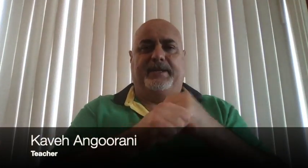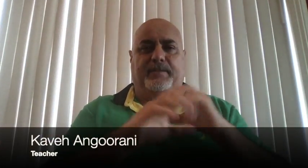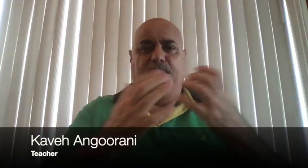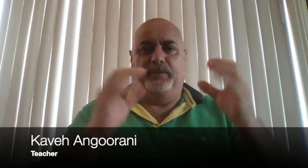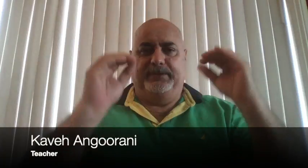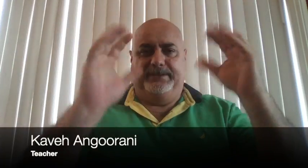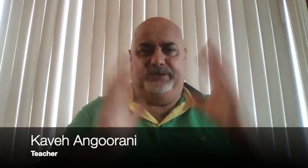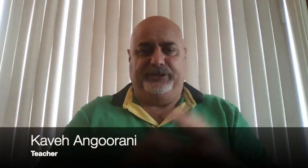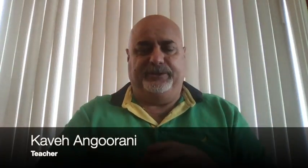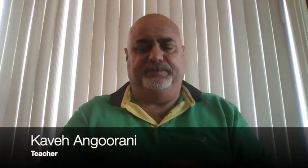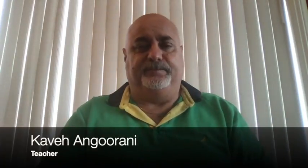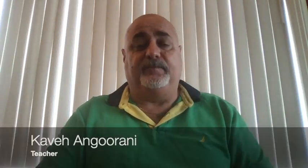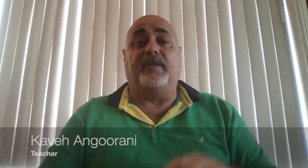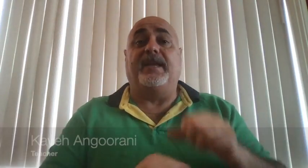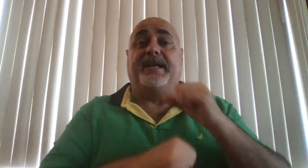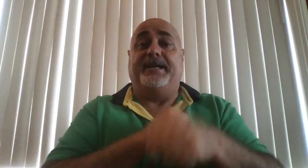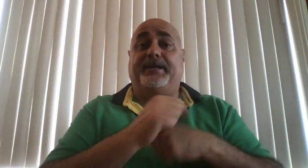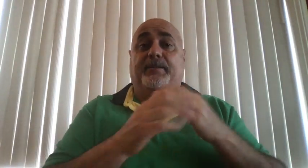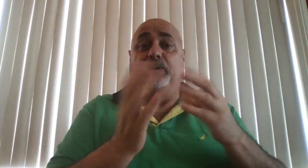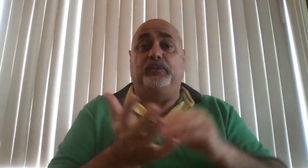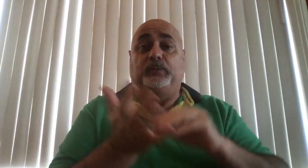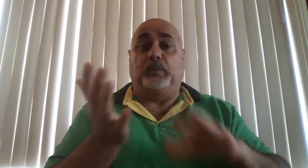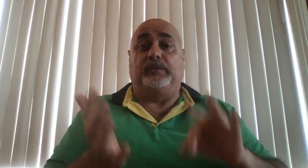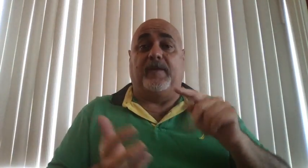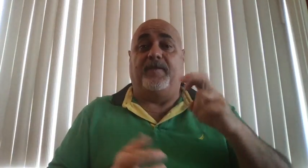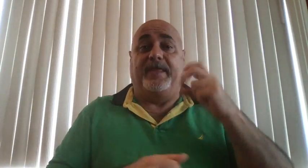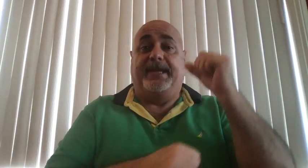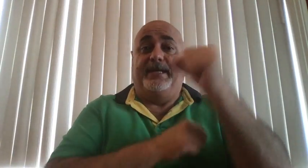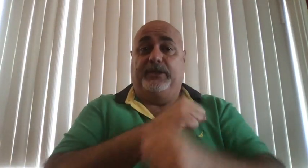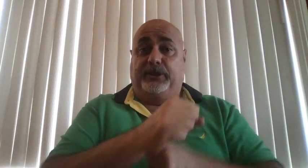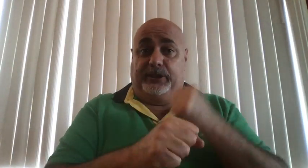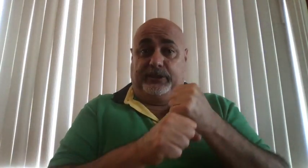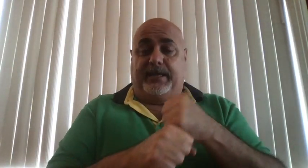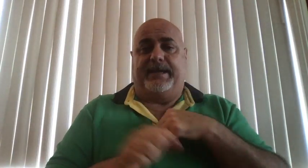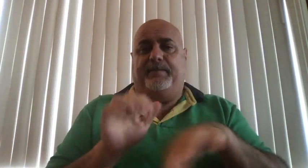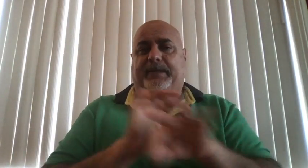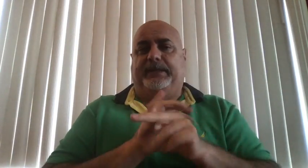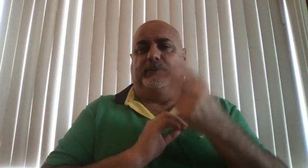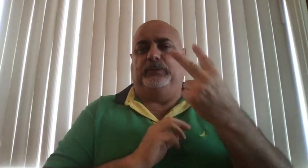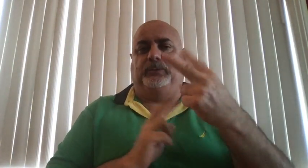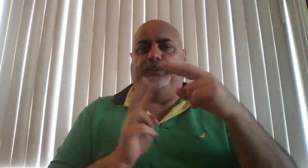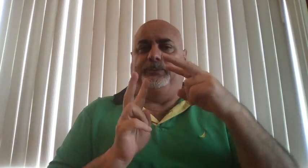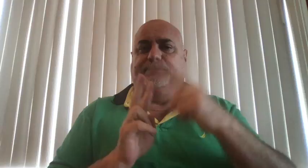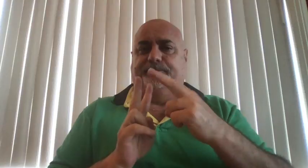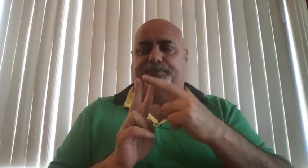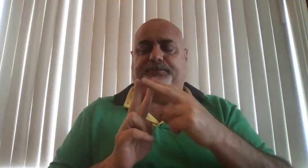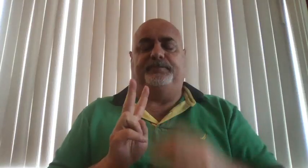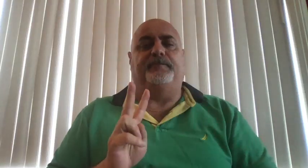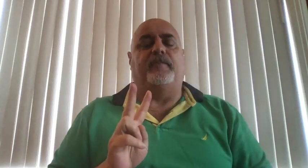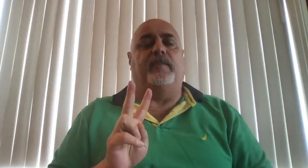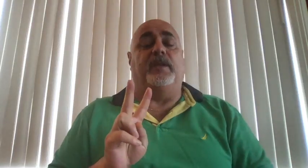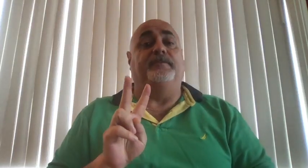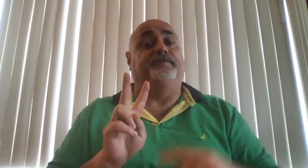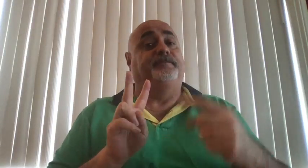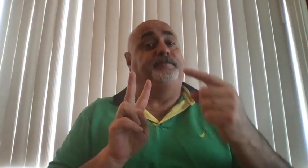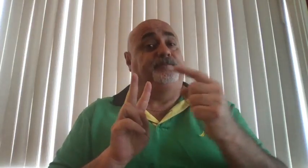Yearbook teacher. Are your books student of the year? I actually selected to this year.